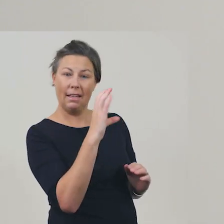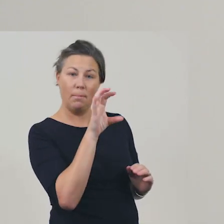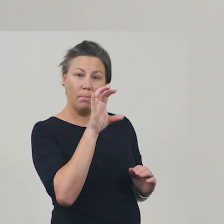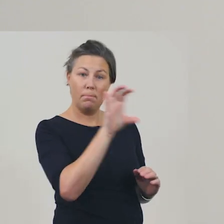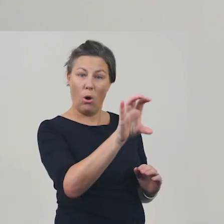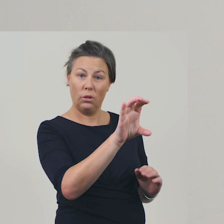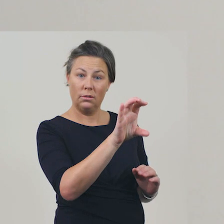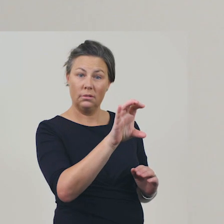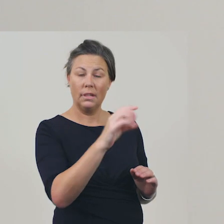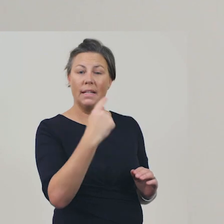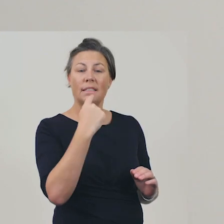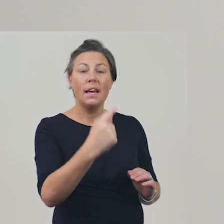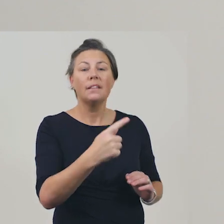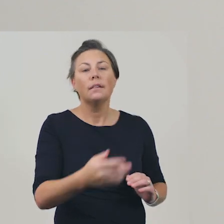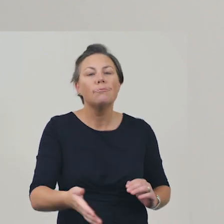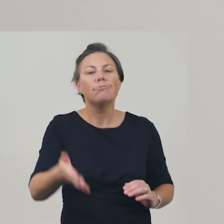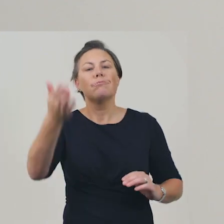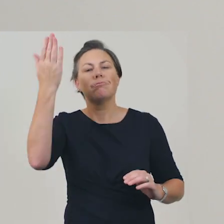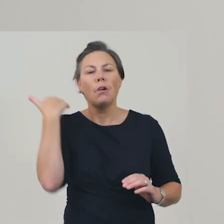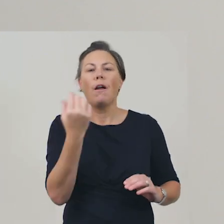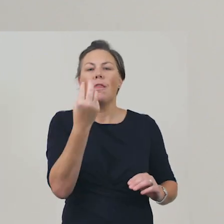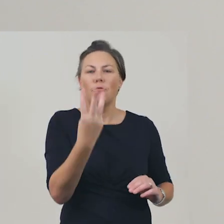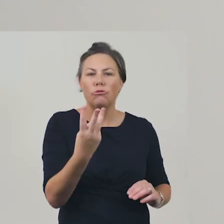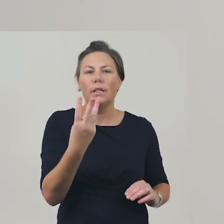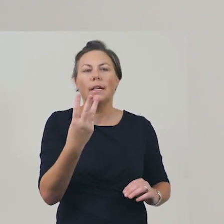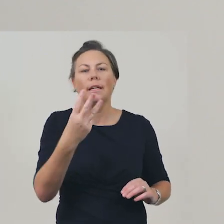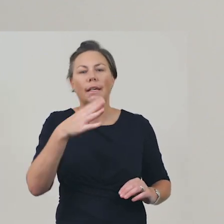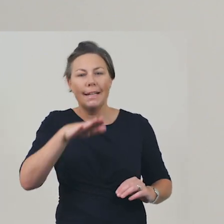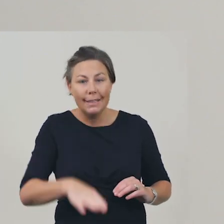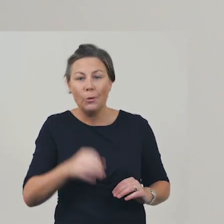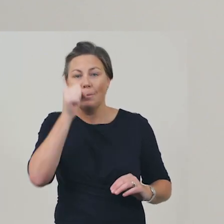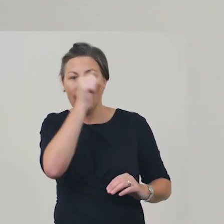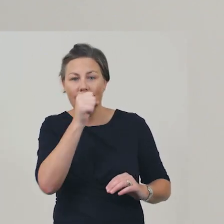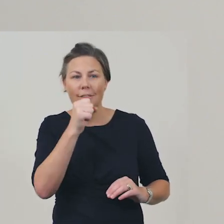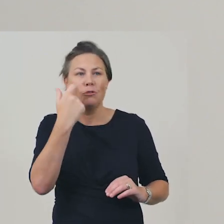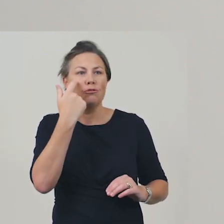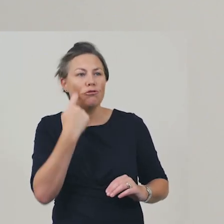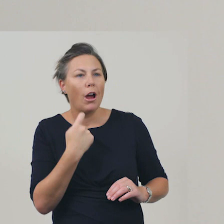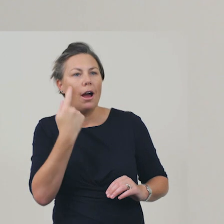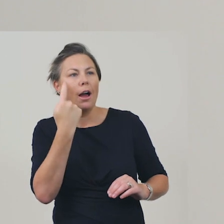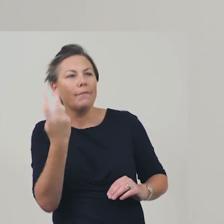“Once upon a time, three little pigs headed off into the world to find a home”.